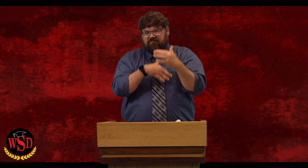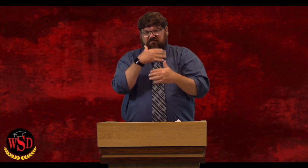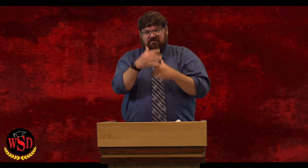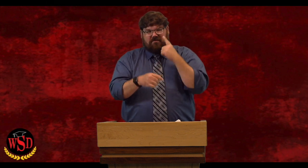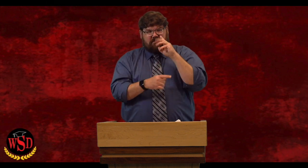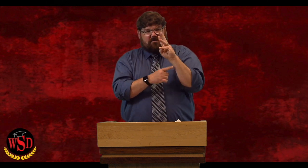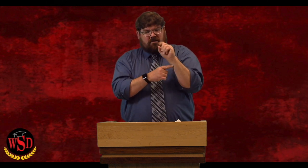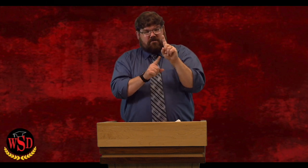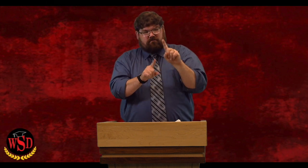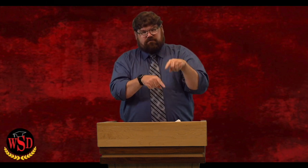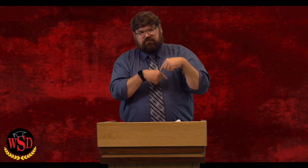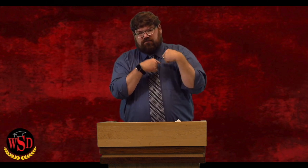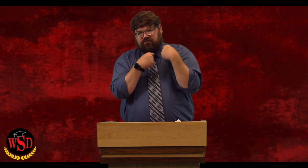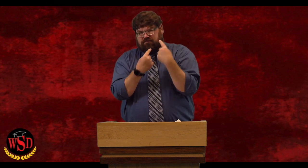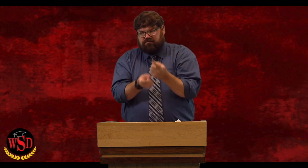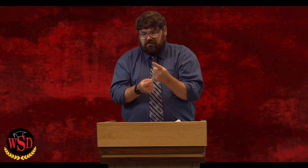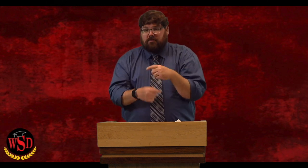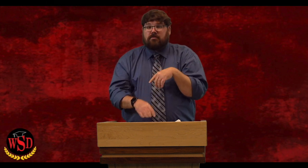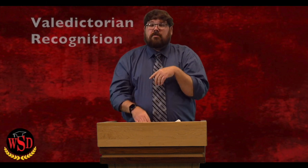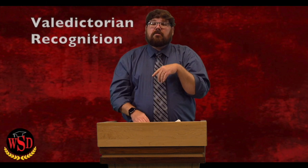throughout their education.